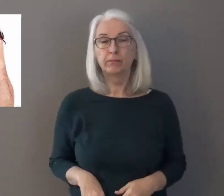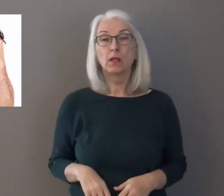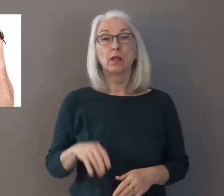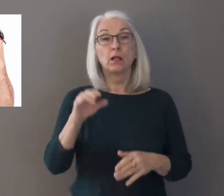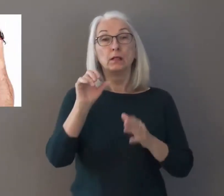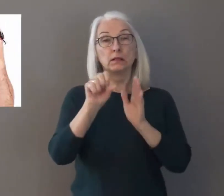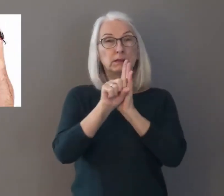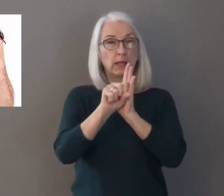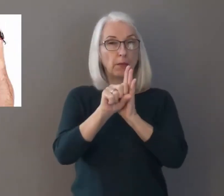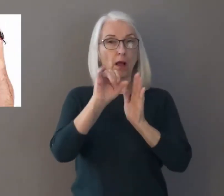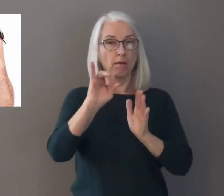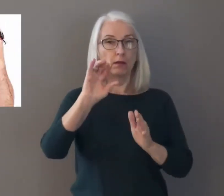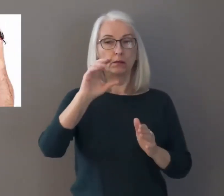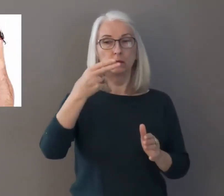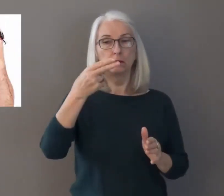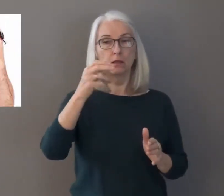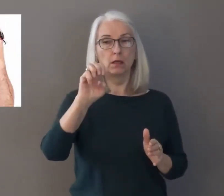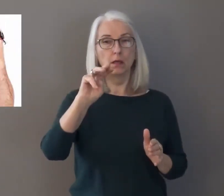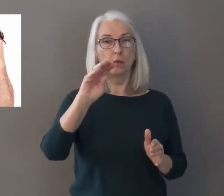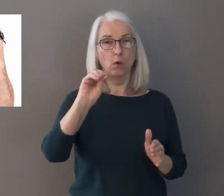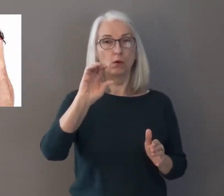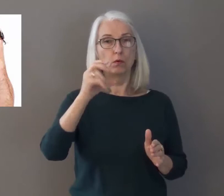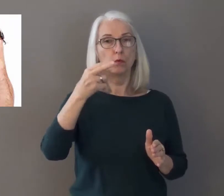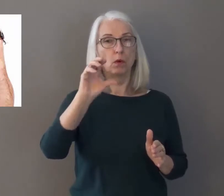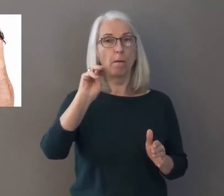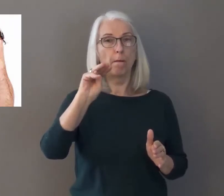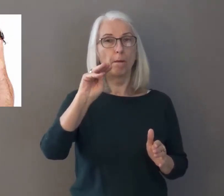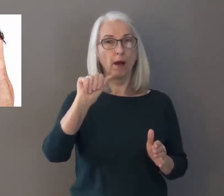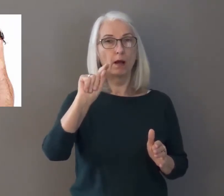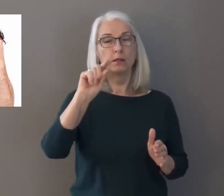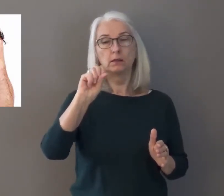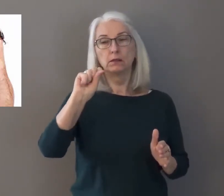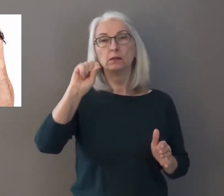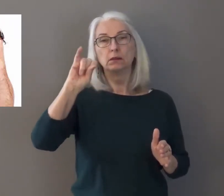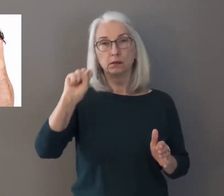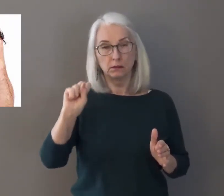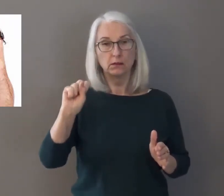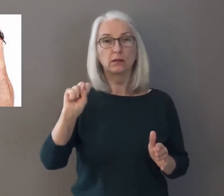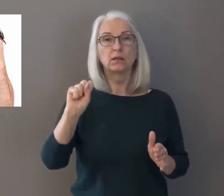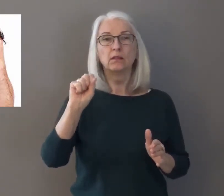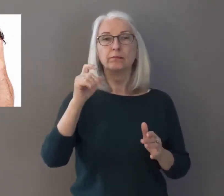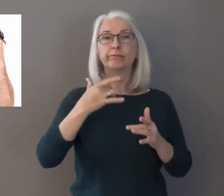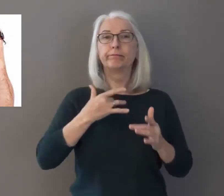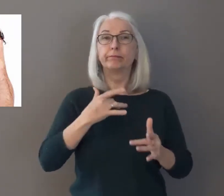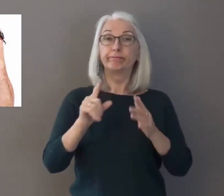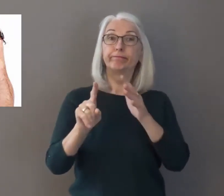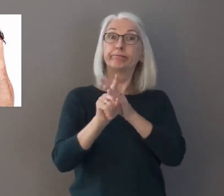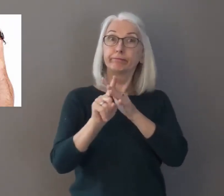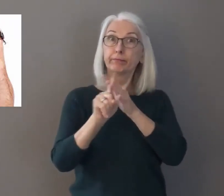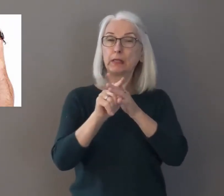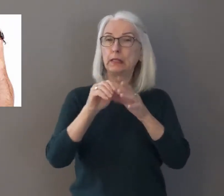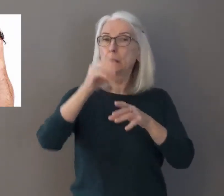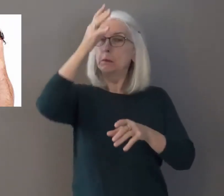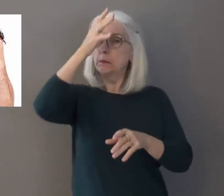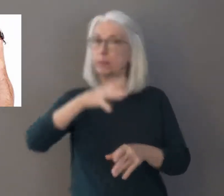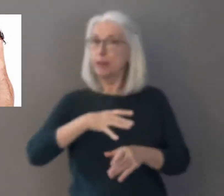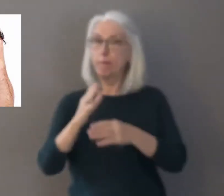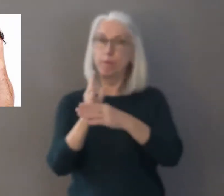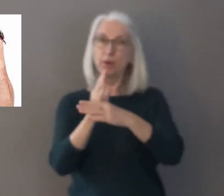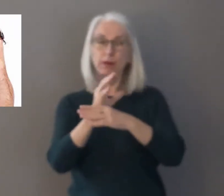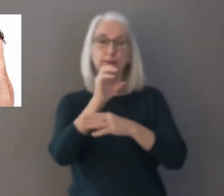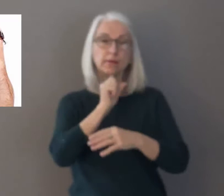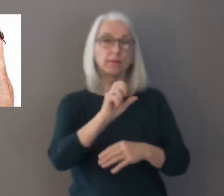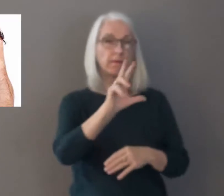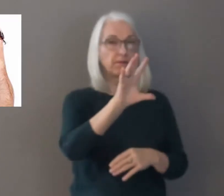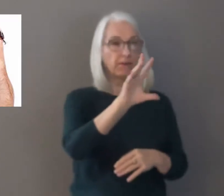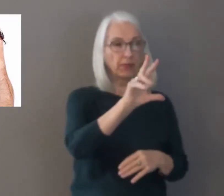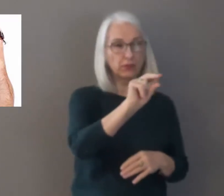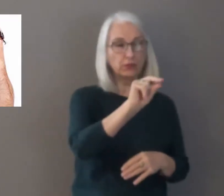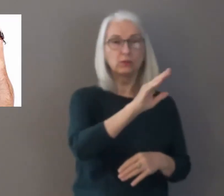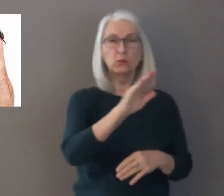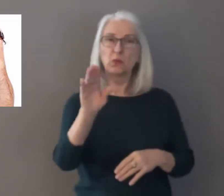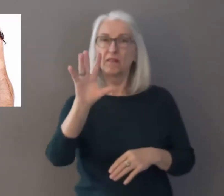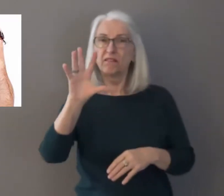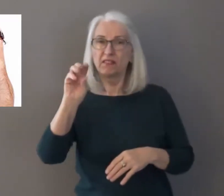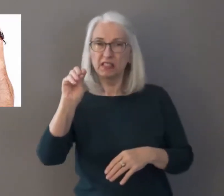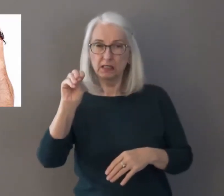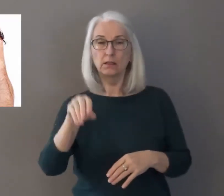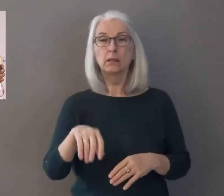Symptoms of hemochromatosis usually appear in men between the ages of 30 and 50.